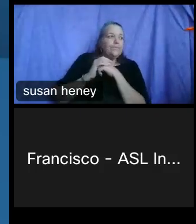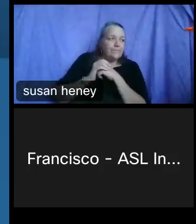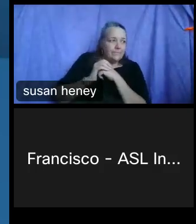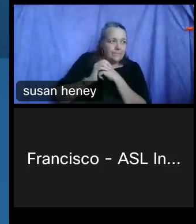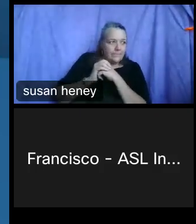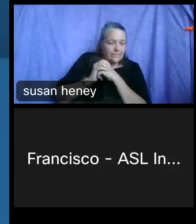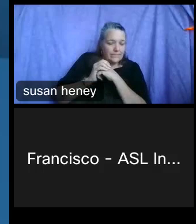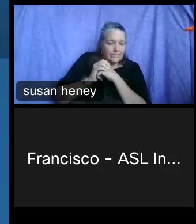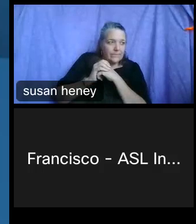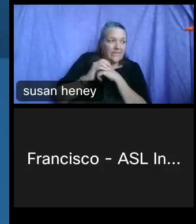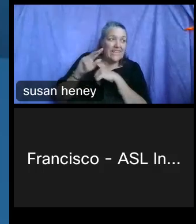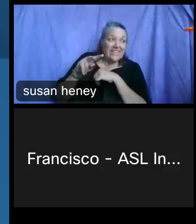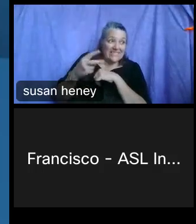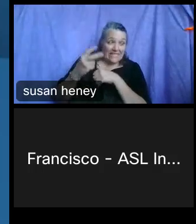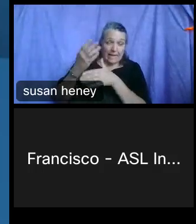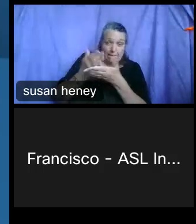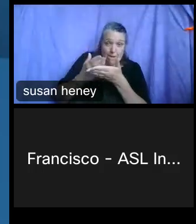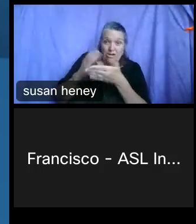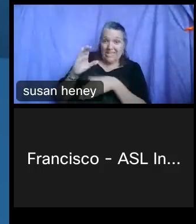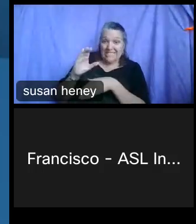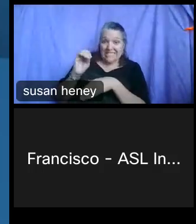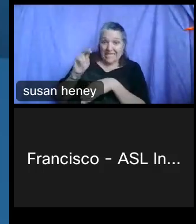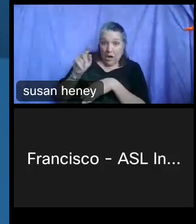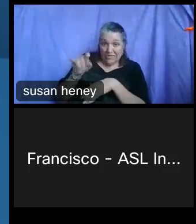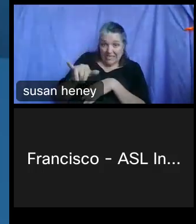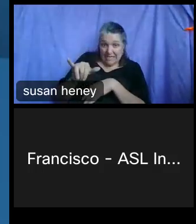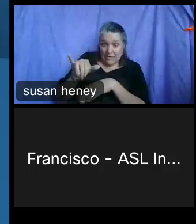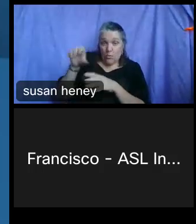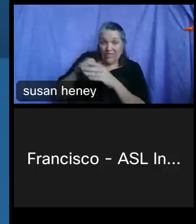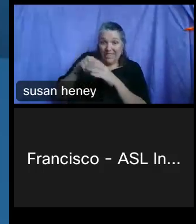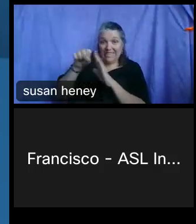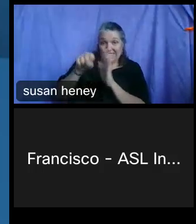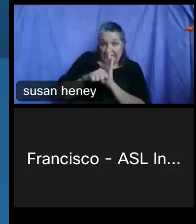The second puzzle piece is the county that is within the state of Pennsylvania. The address